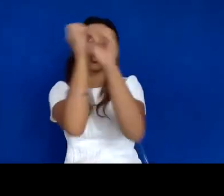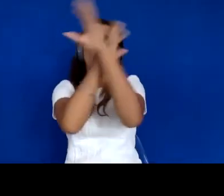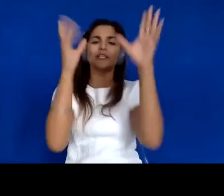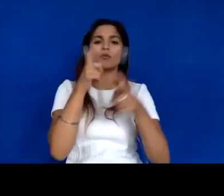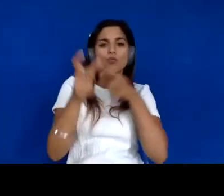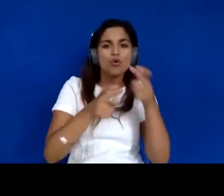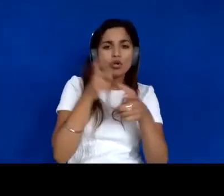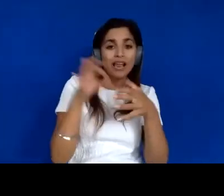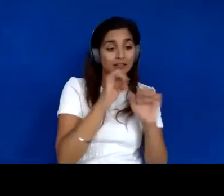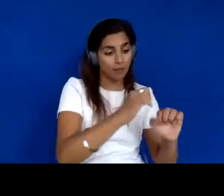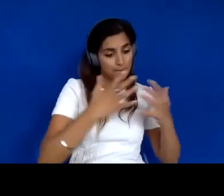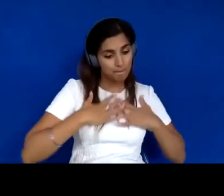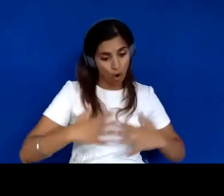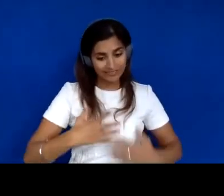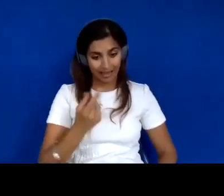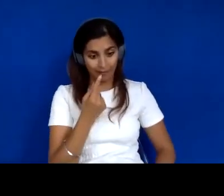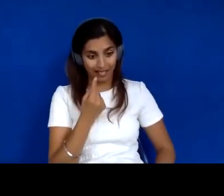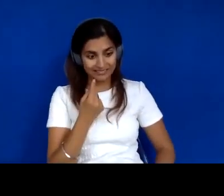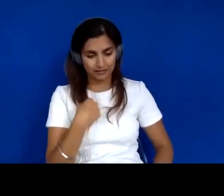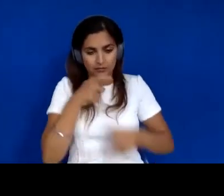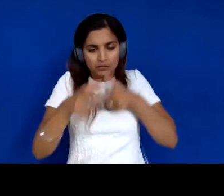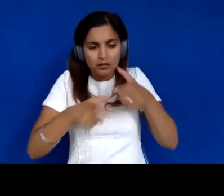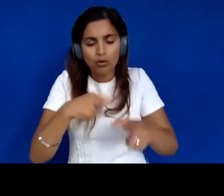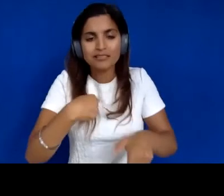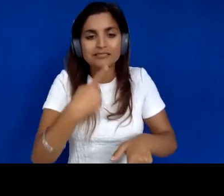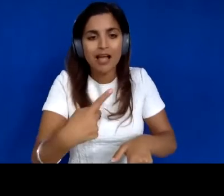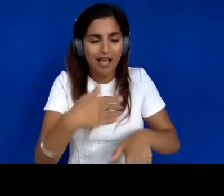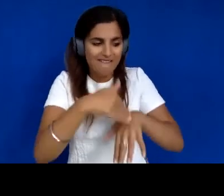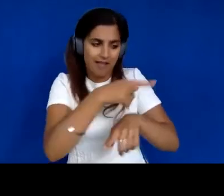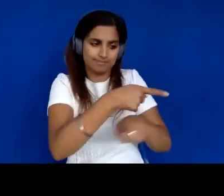I found three main trends and how ableism and medicalised ideas of